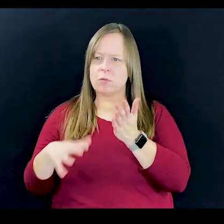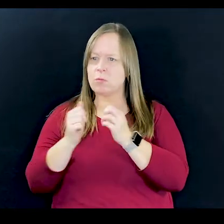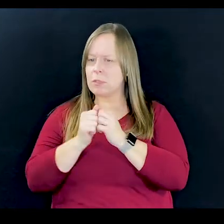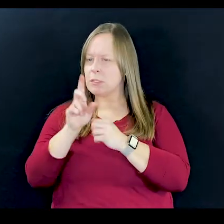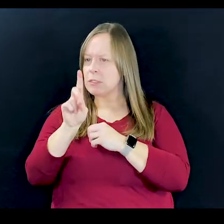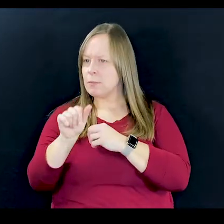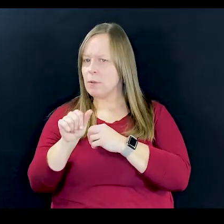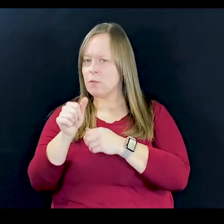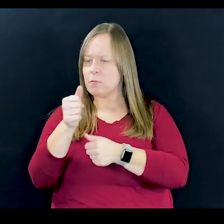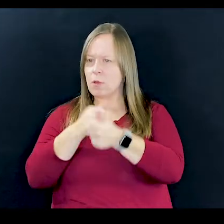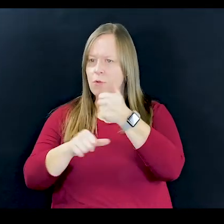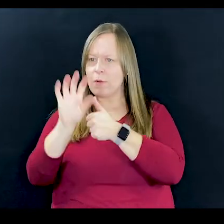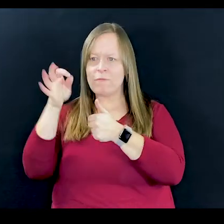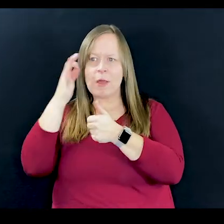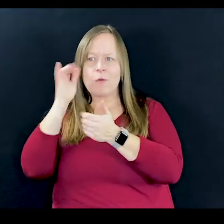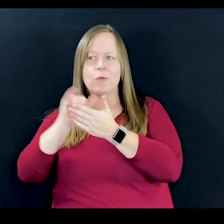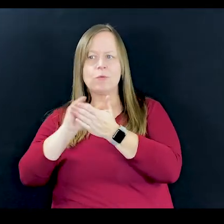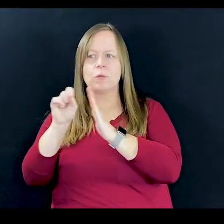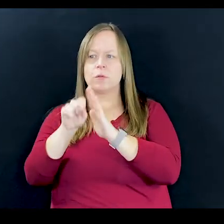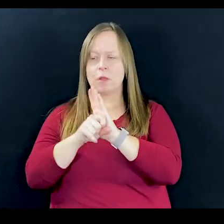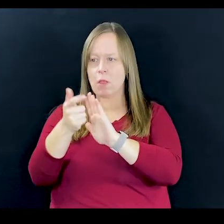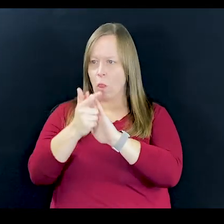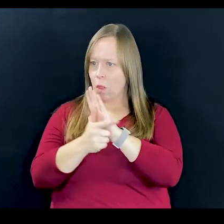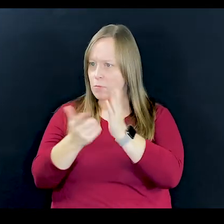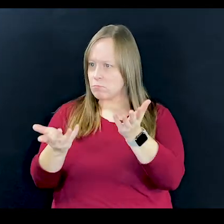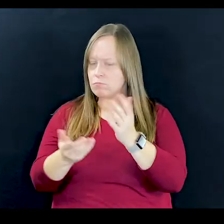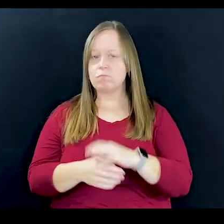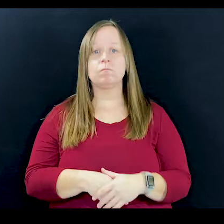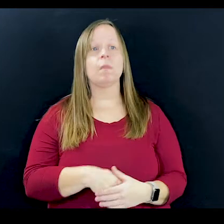students with disabilities under Federal and New York State laws?